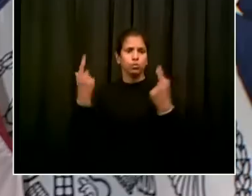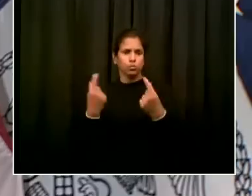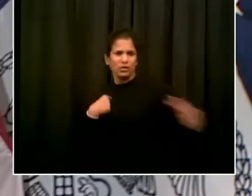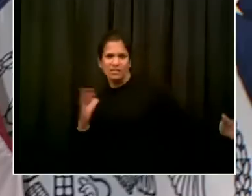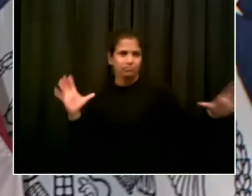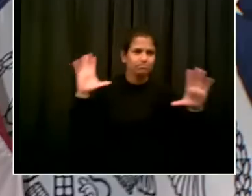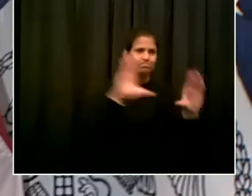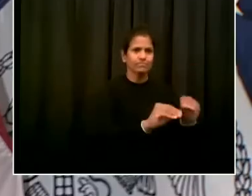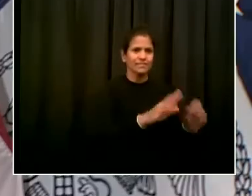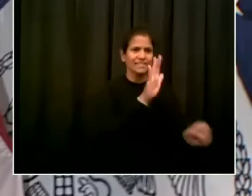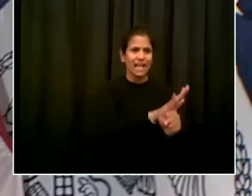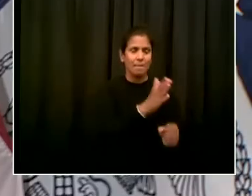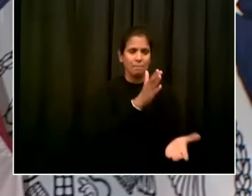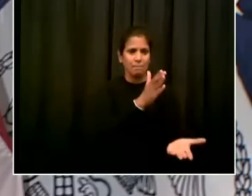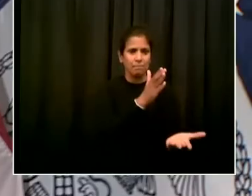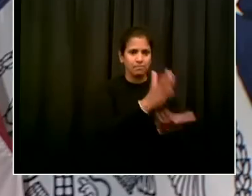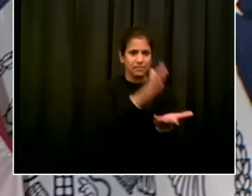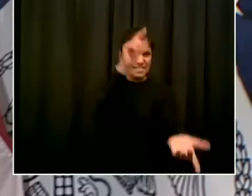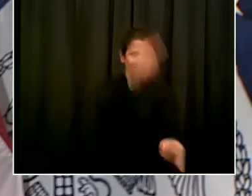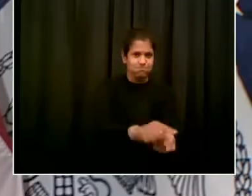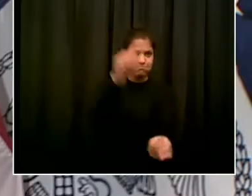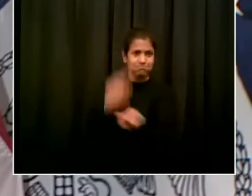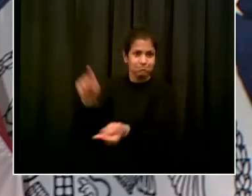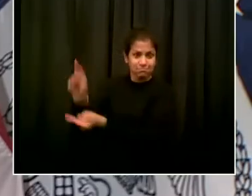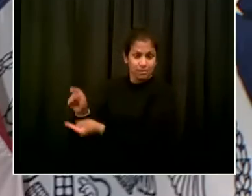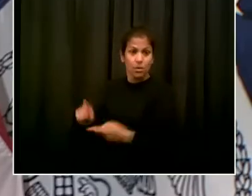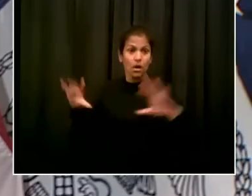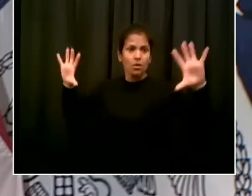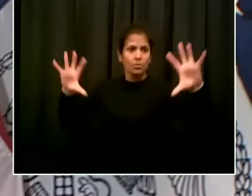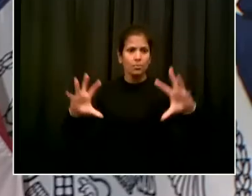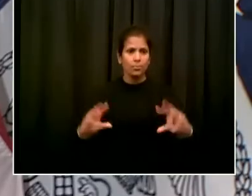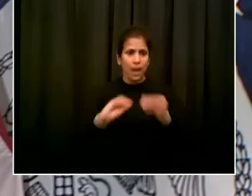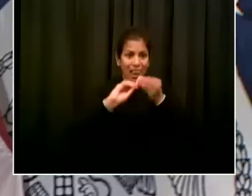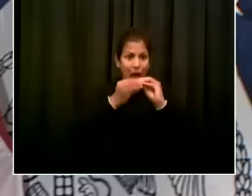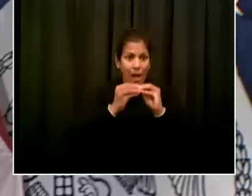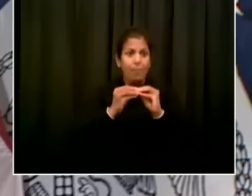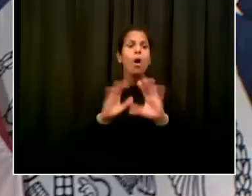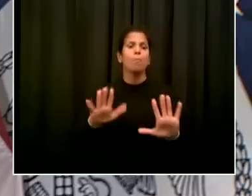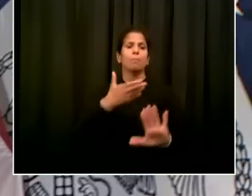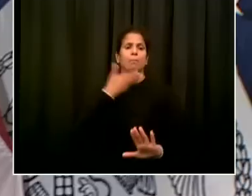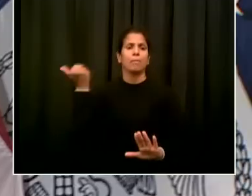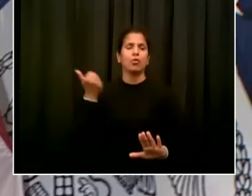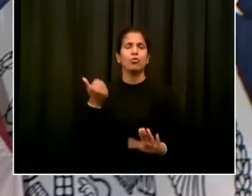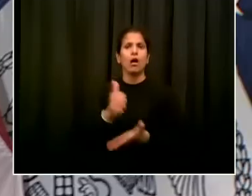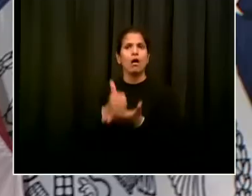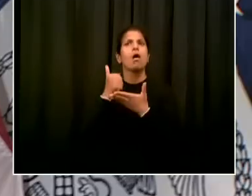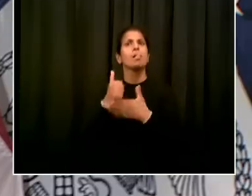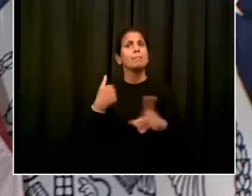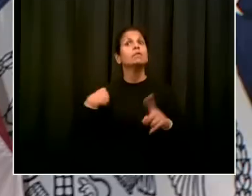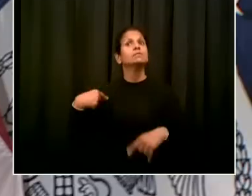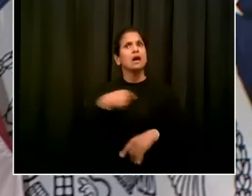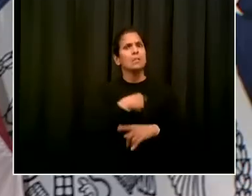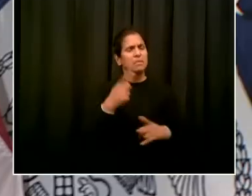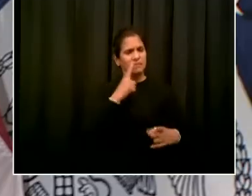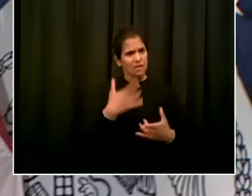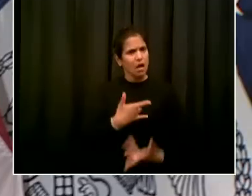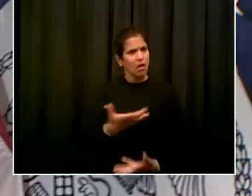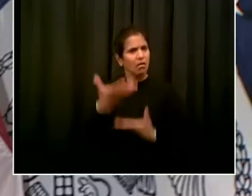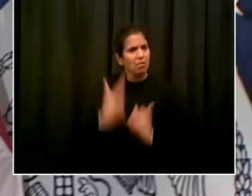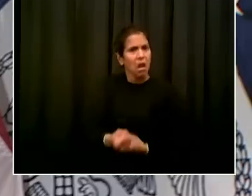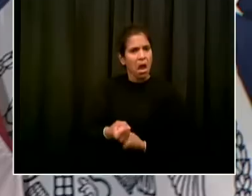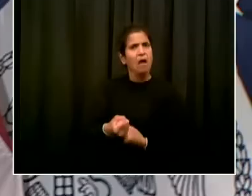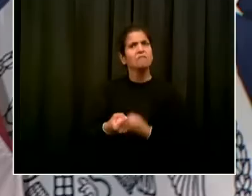WORKING, THEY GOT A LONG WAY TO